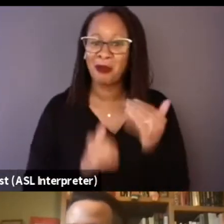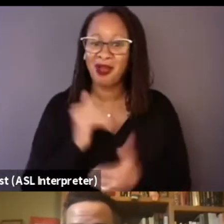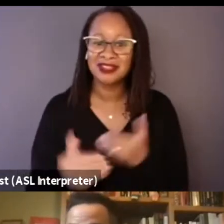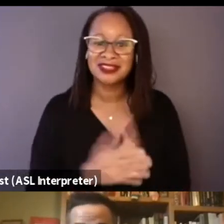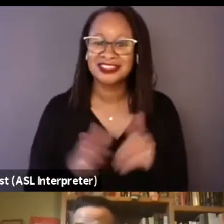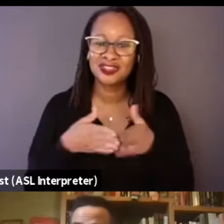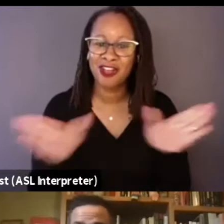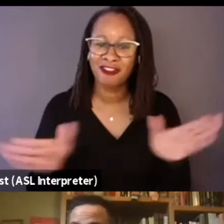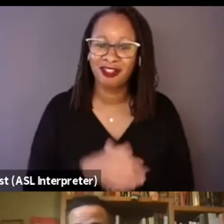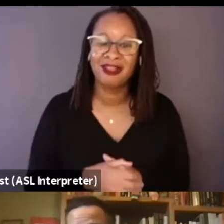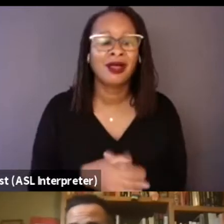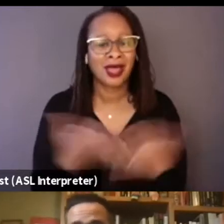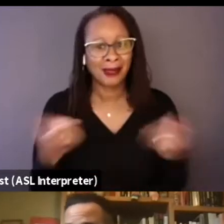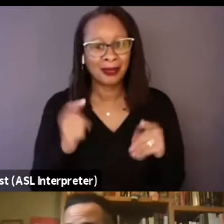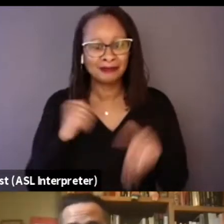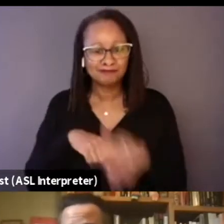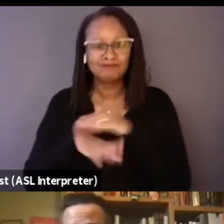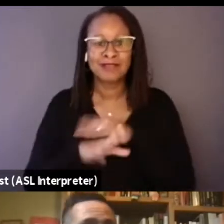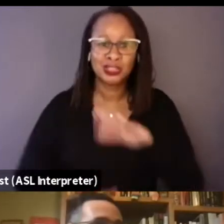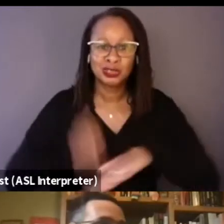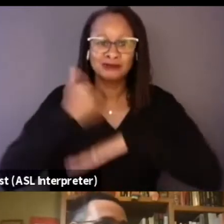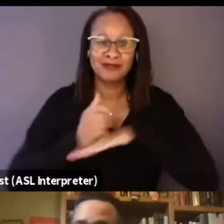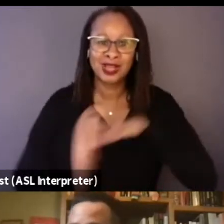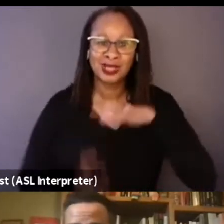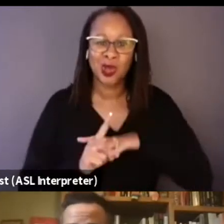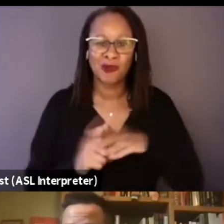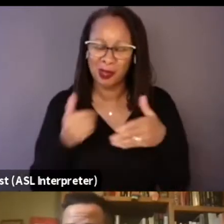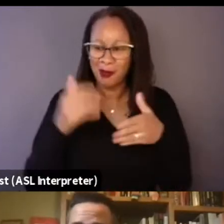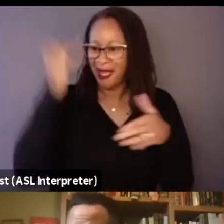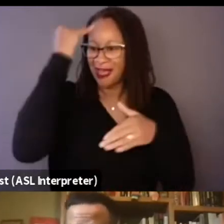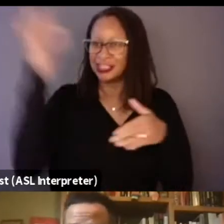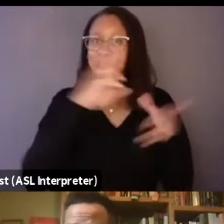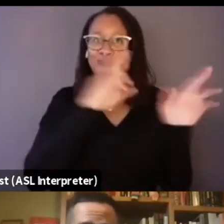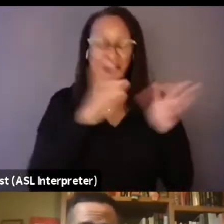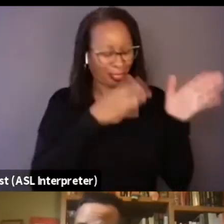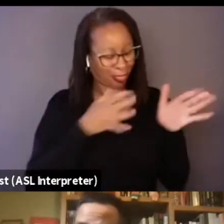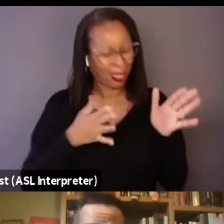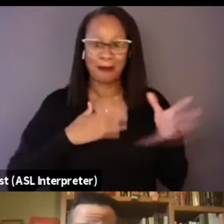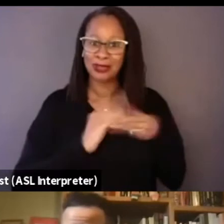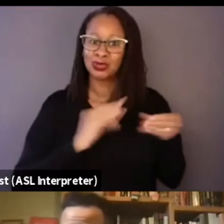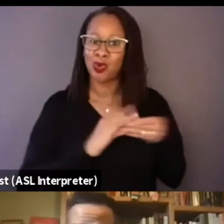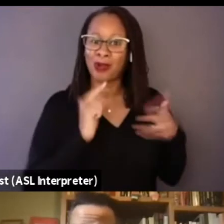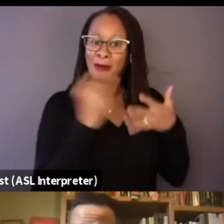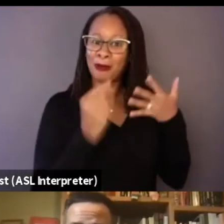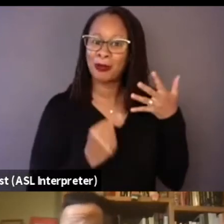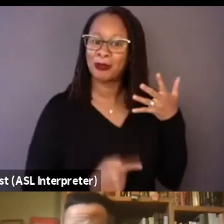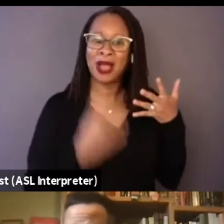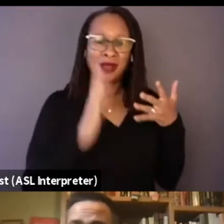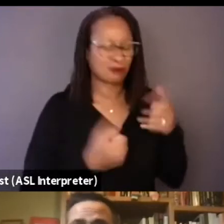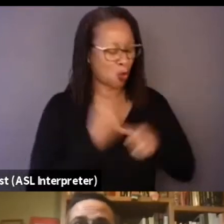which is, you go in with your preconceived ideas of "This is the story that I'm going to tell, this is how I'm going to tell it most emotionally or most cinematically,"